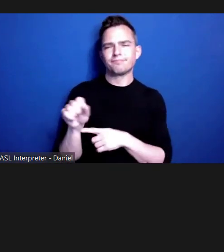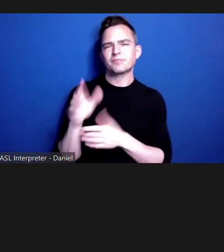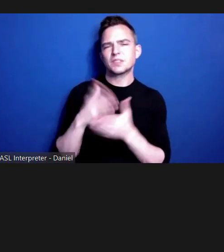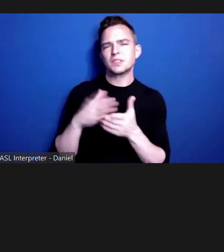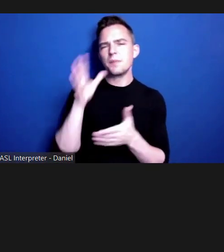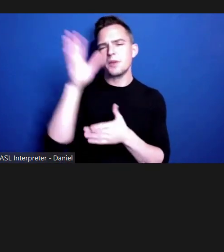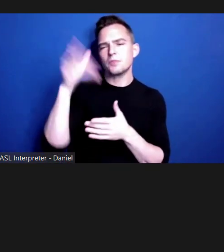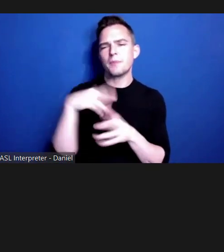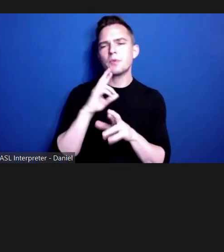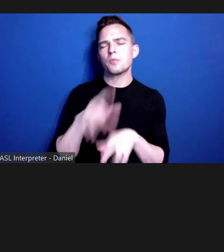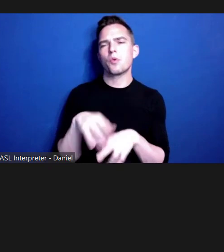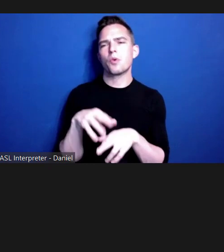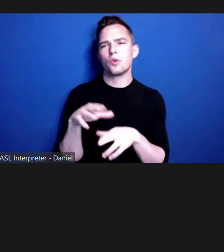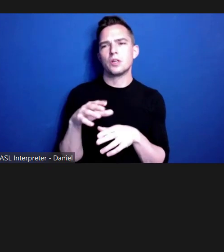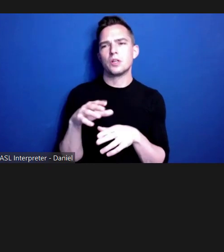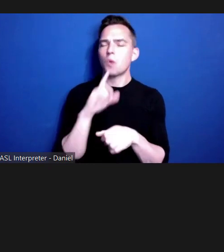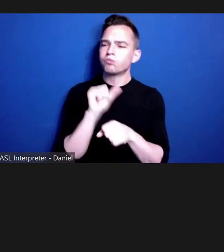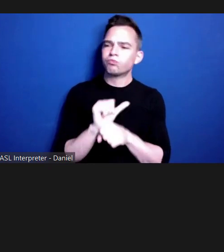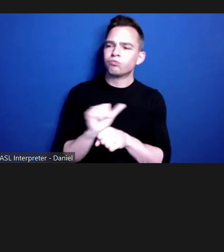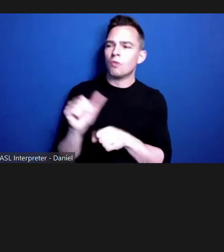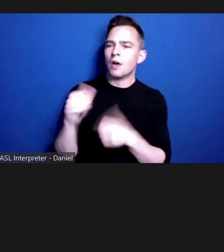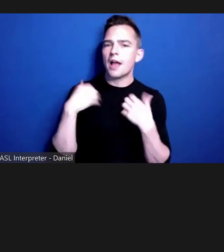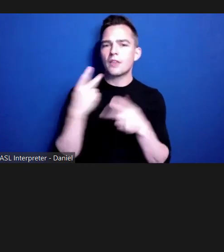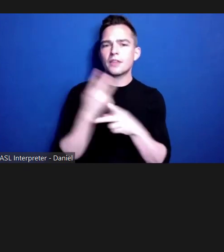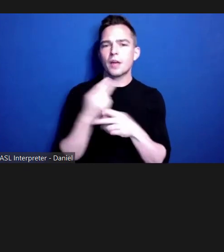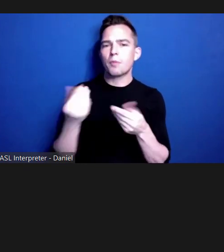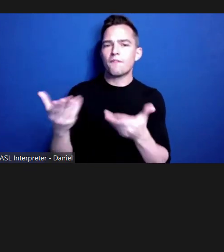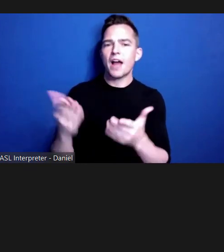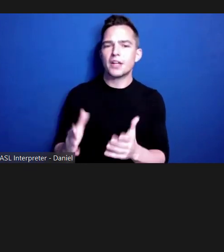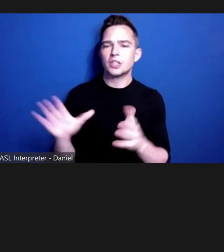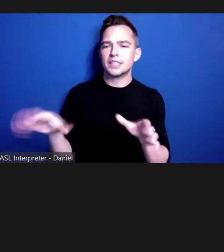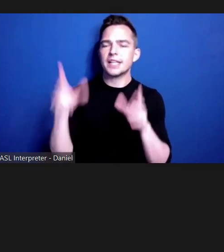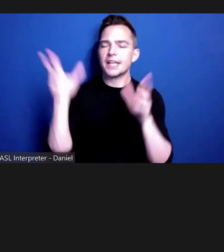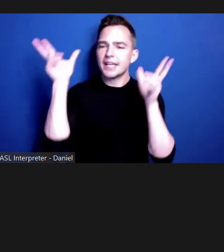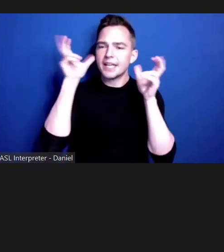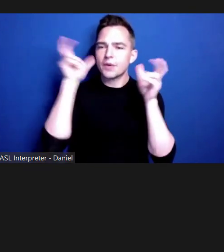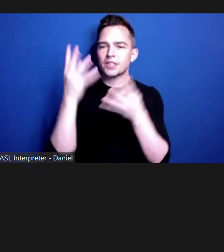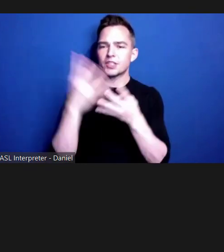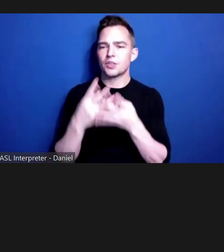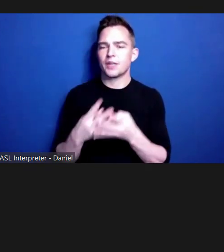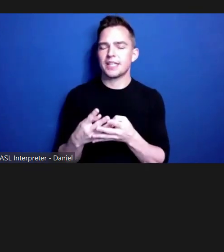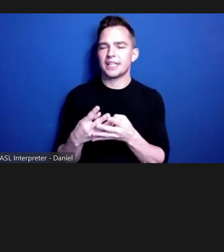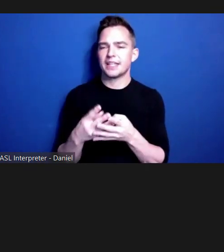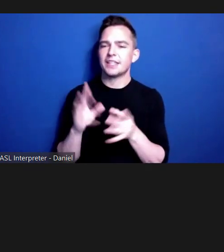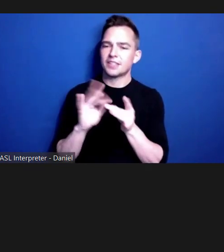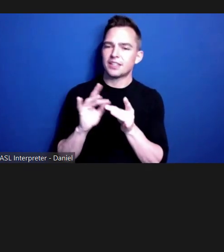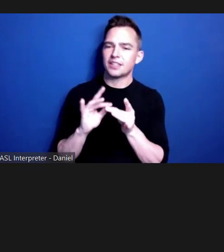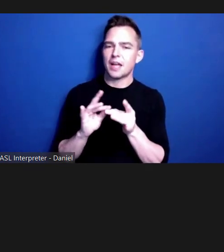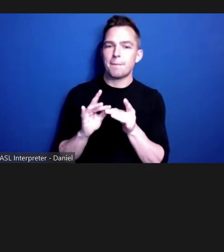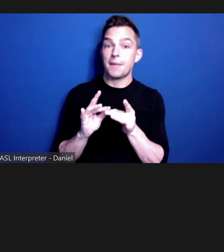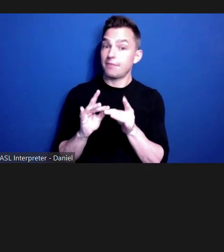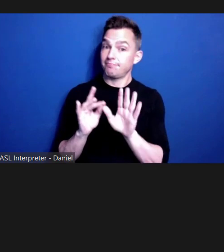Dr. Foust: Some parents will say with certainty that their health care